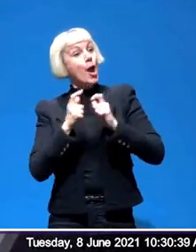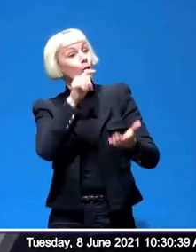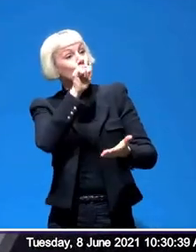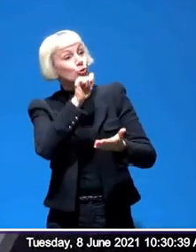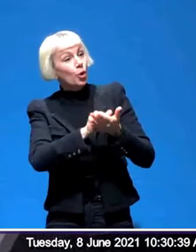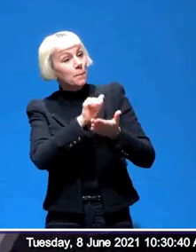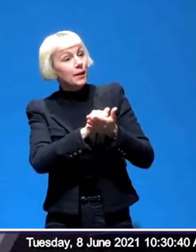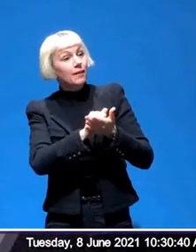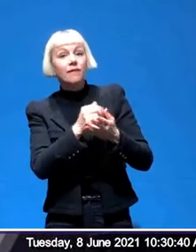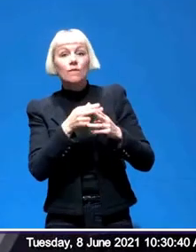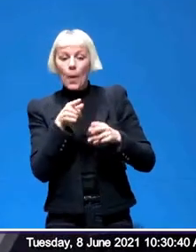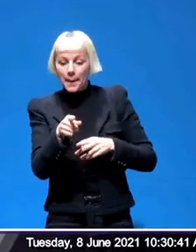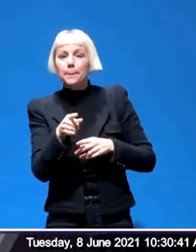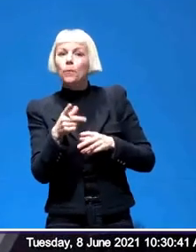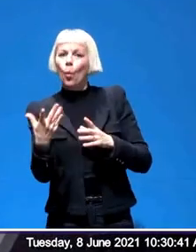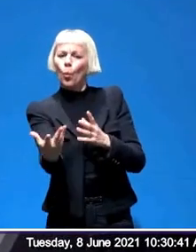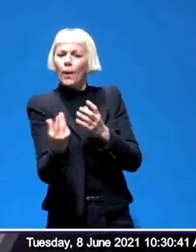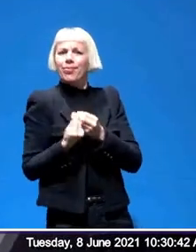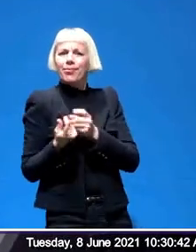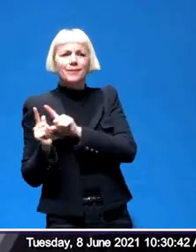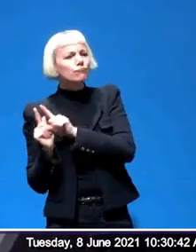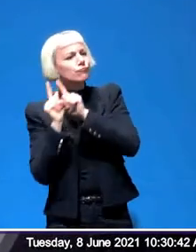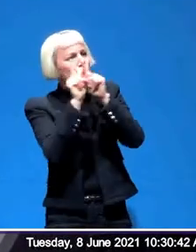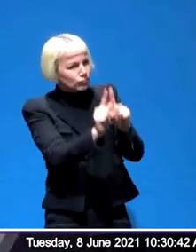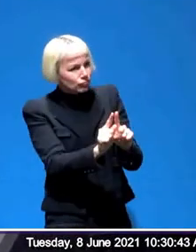take him with us, if we are purchasing clothes, and we always show him the